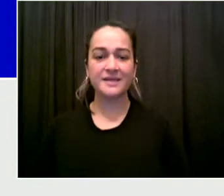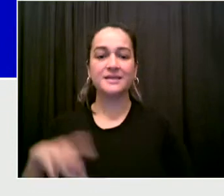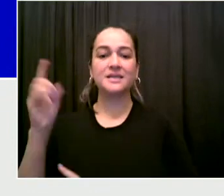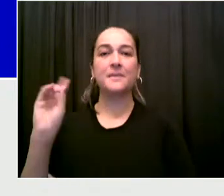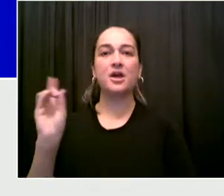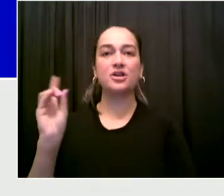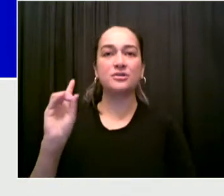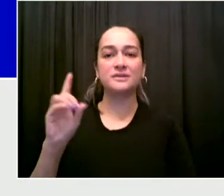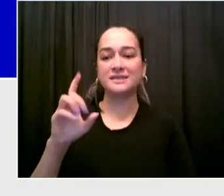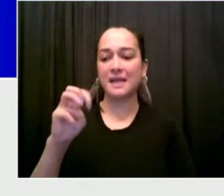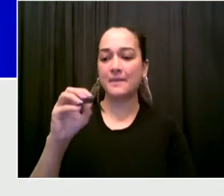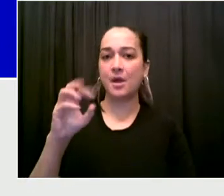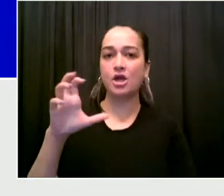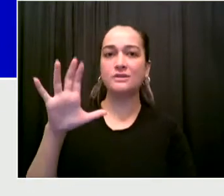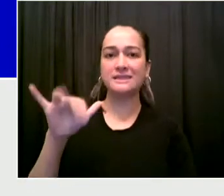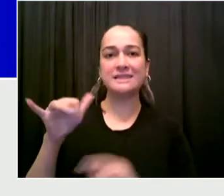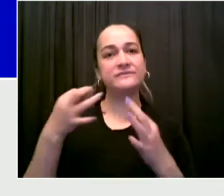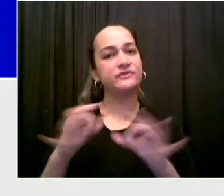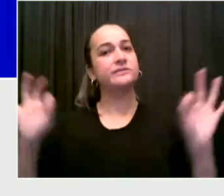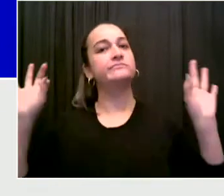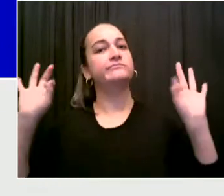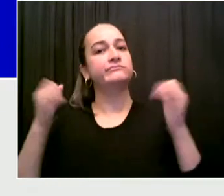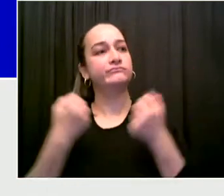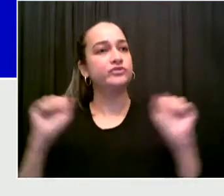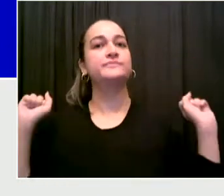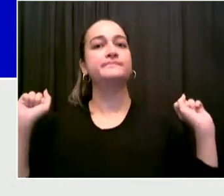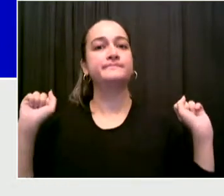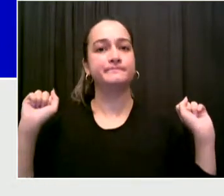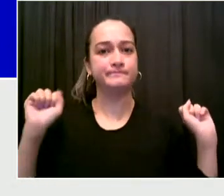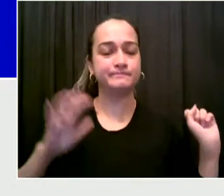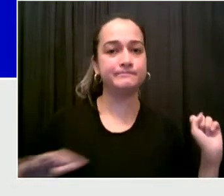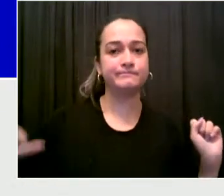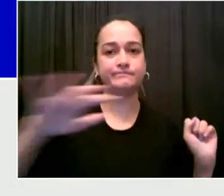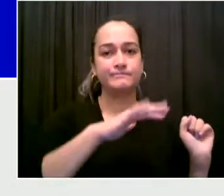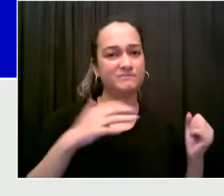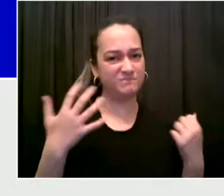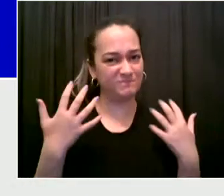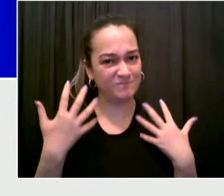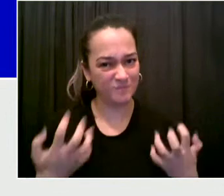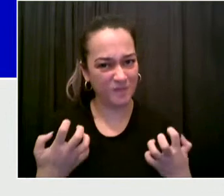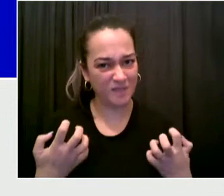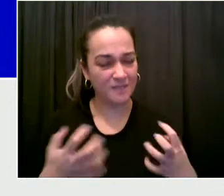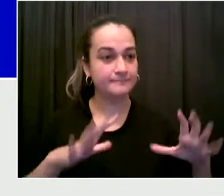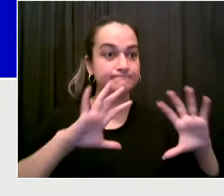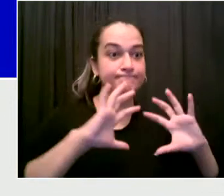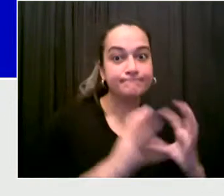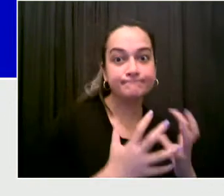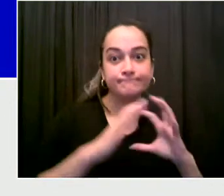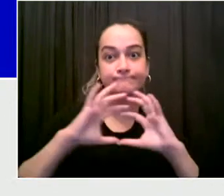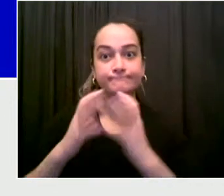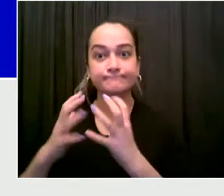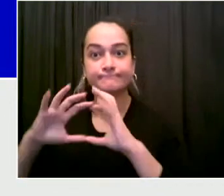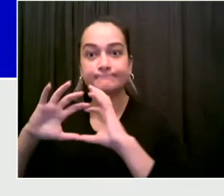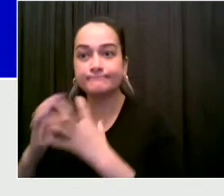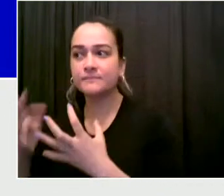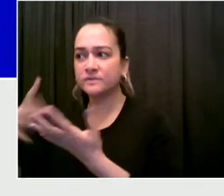LOCAL DEMOCRACY IN THE STATE IM ' GOING TO JOIN TE HNW EYORK